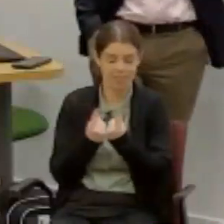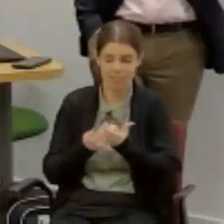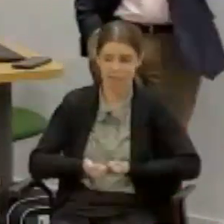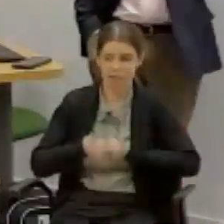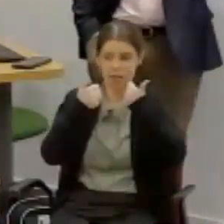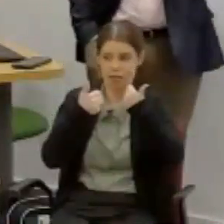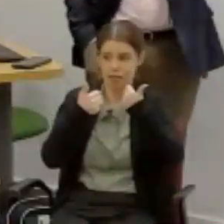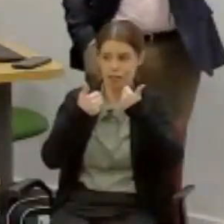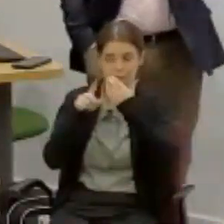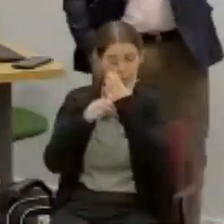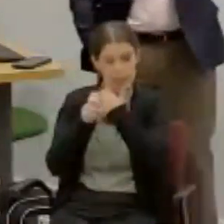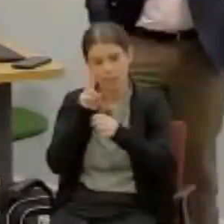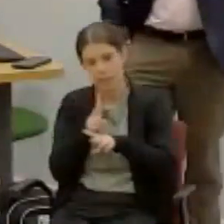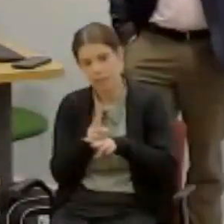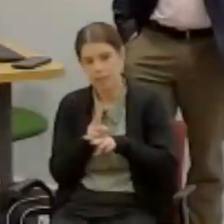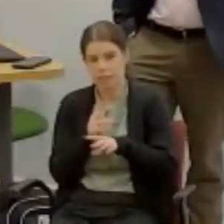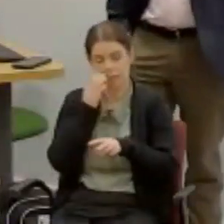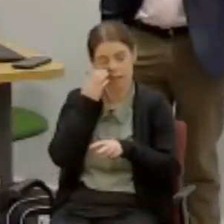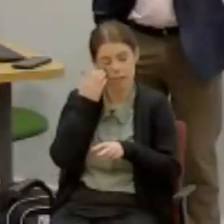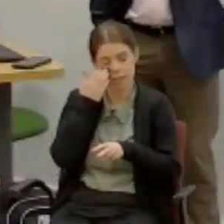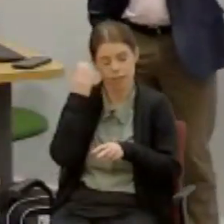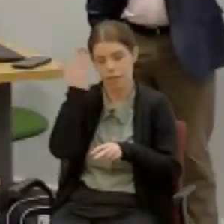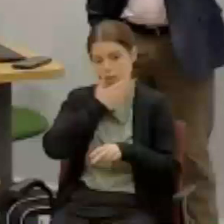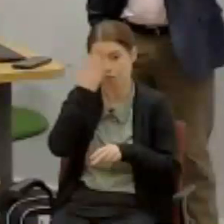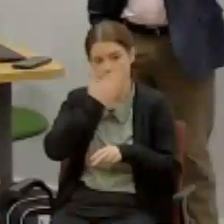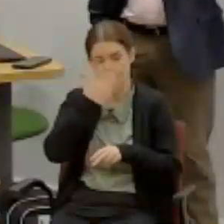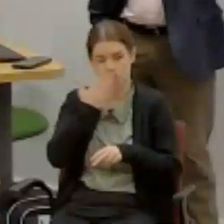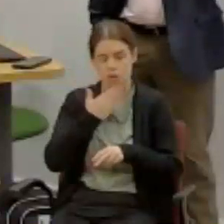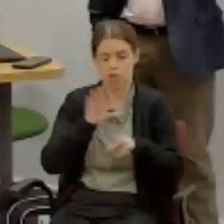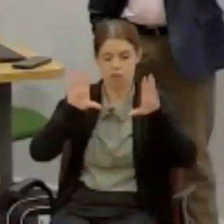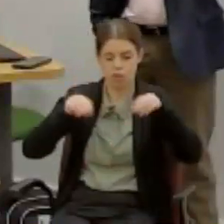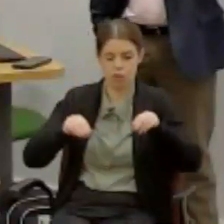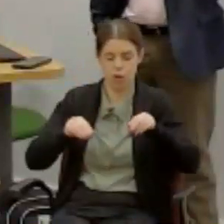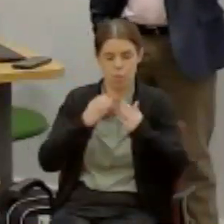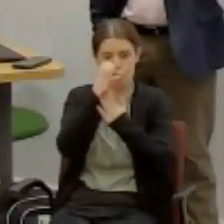think they could see when schools were choosing from boxing as part of the curriculum, when